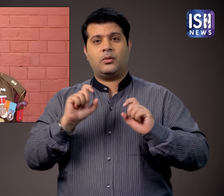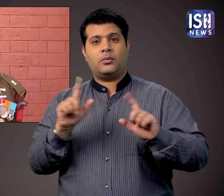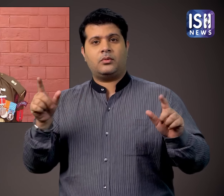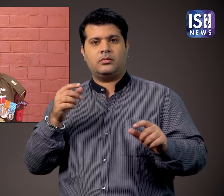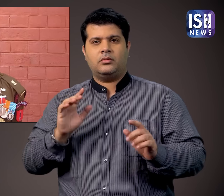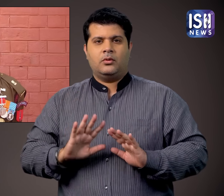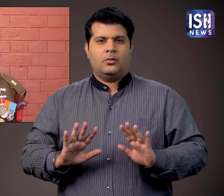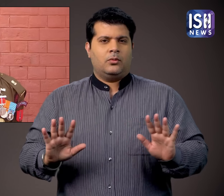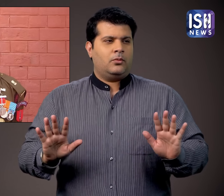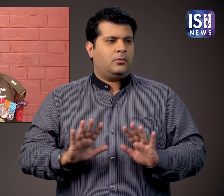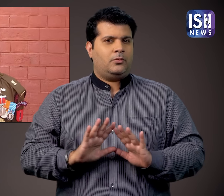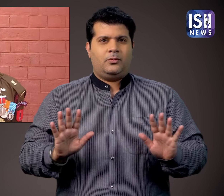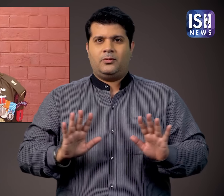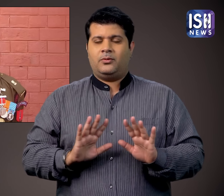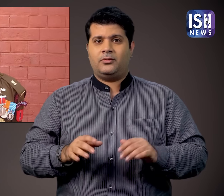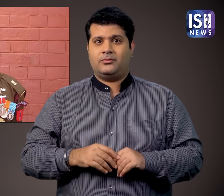Unbelievable!